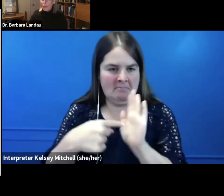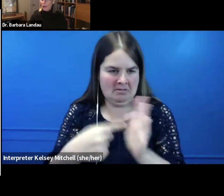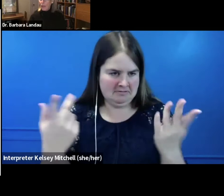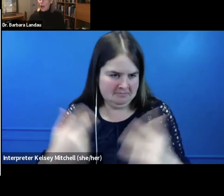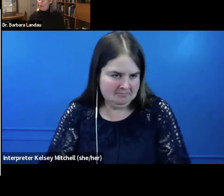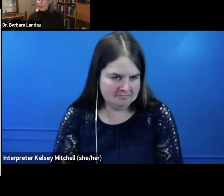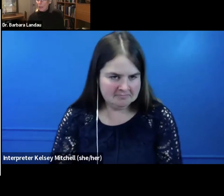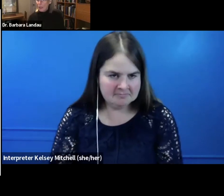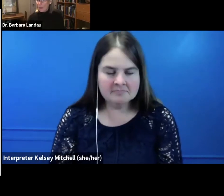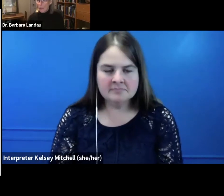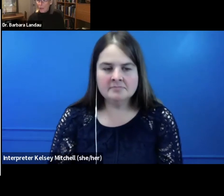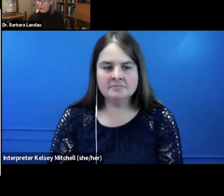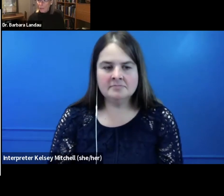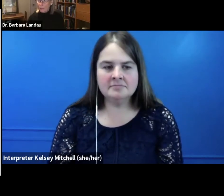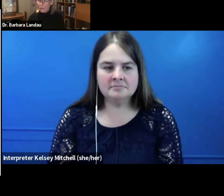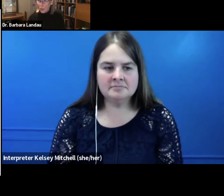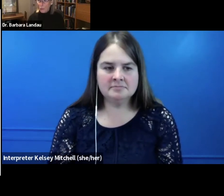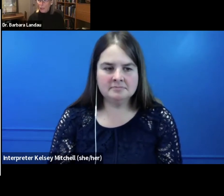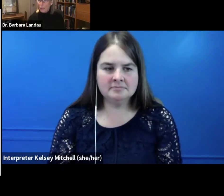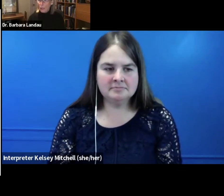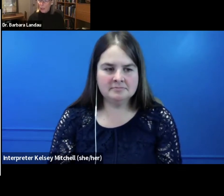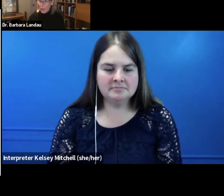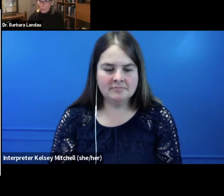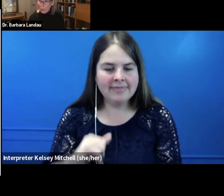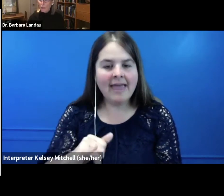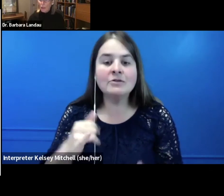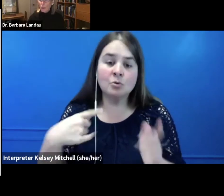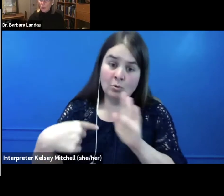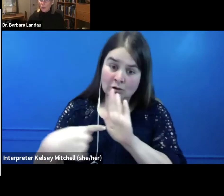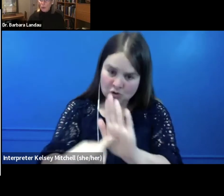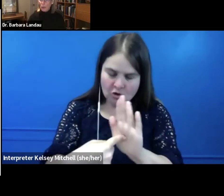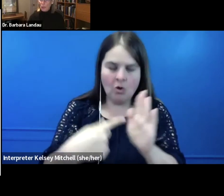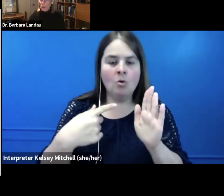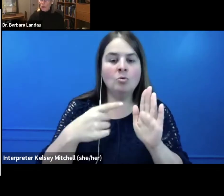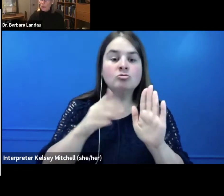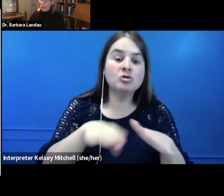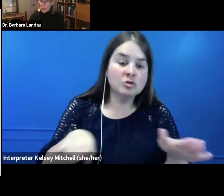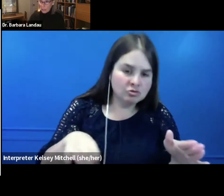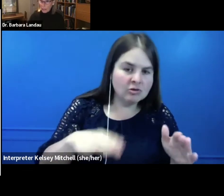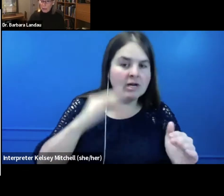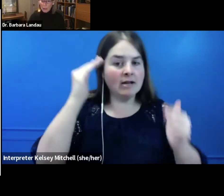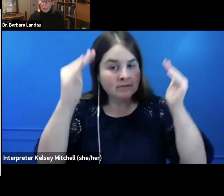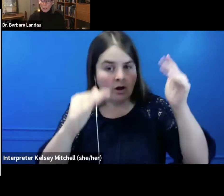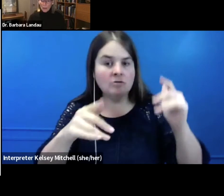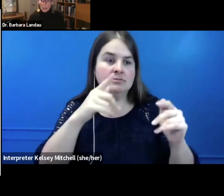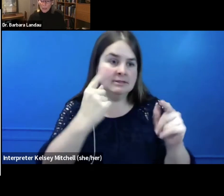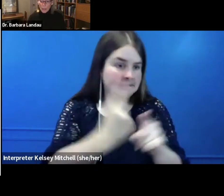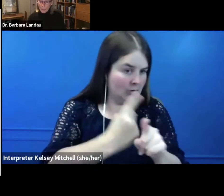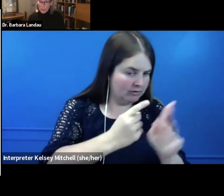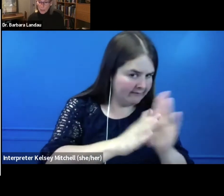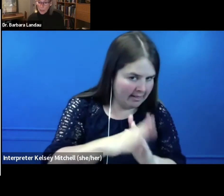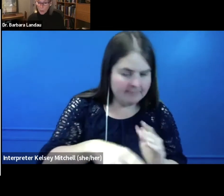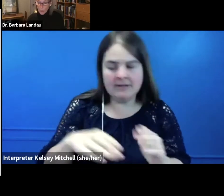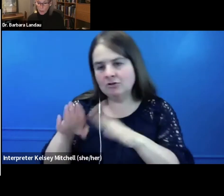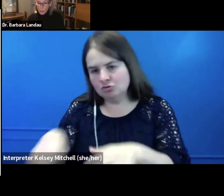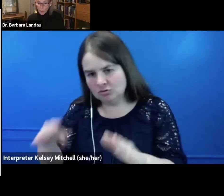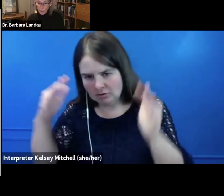of the objects that that the children and individuals with williams syndrome see